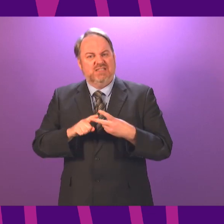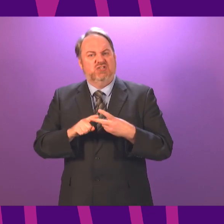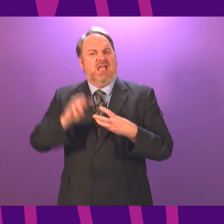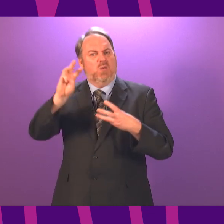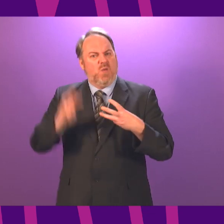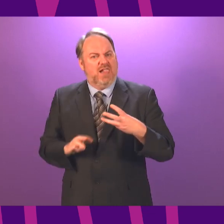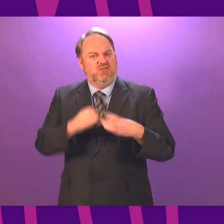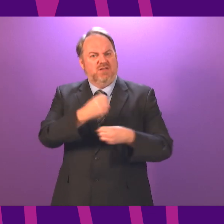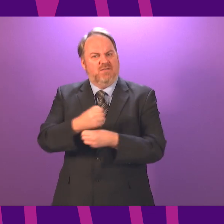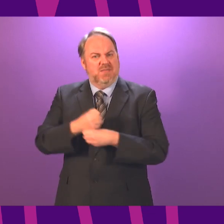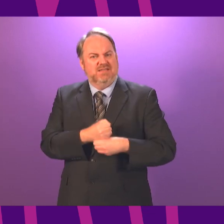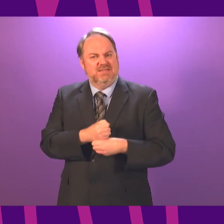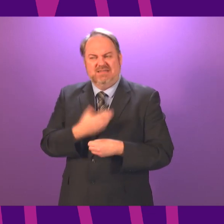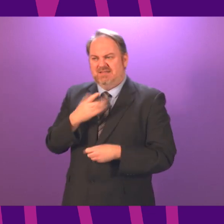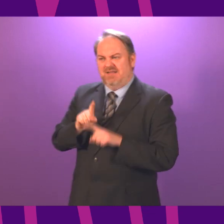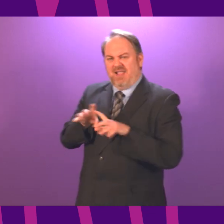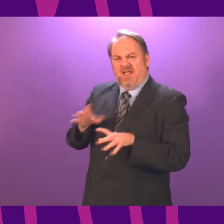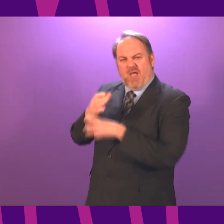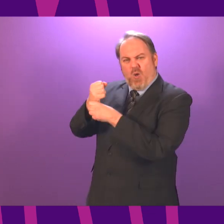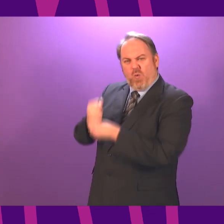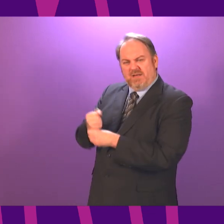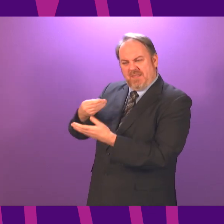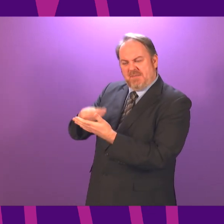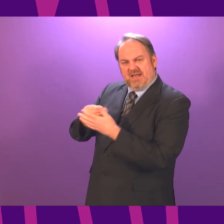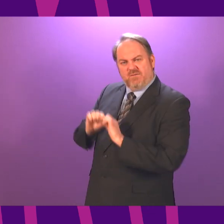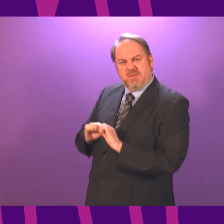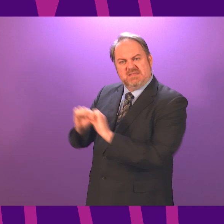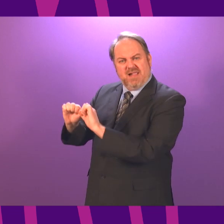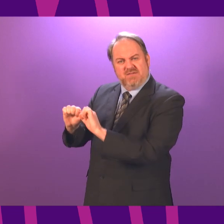political ends and will not be based on need. Does the First Minister trust Westminster?